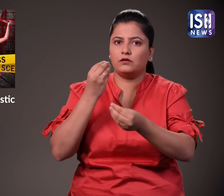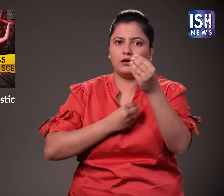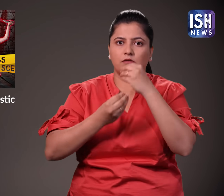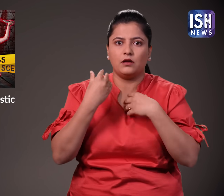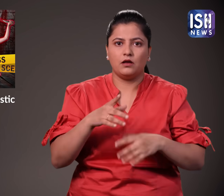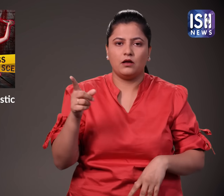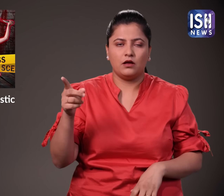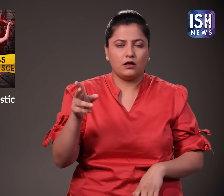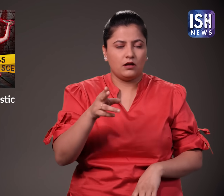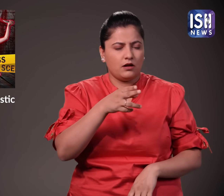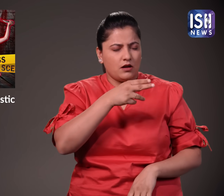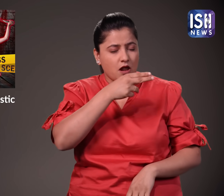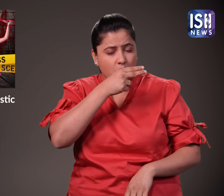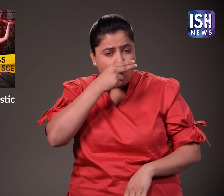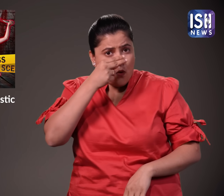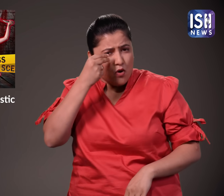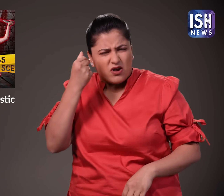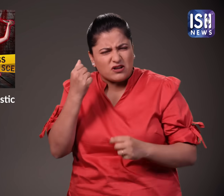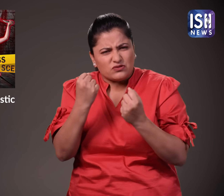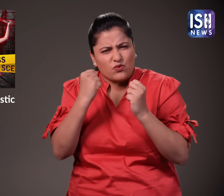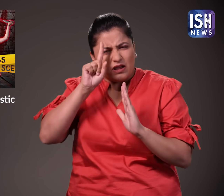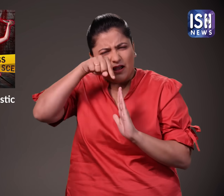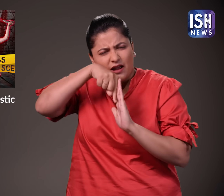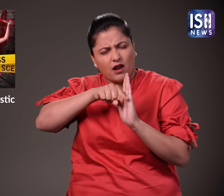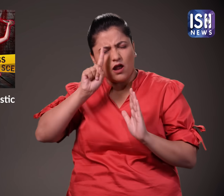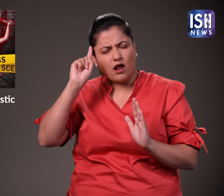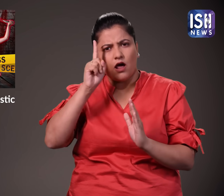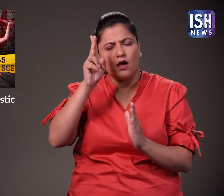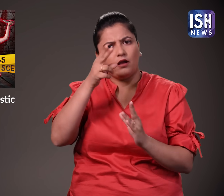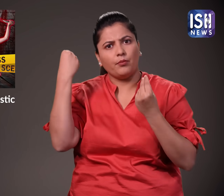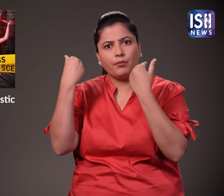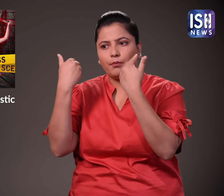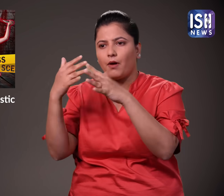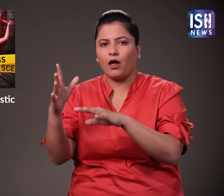Saurabh ate the food and became unconscious.